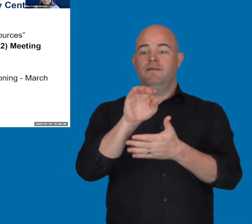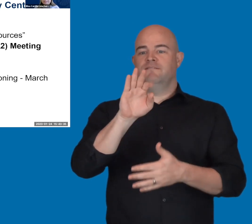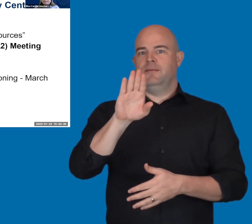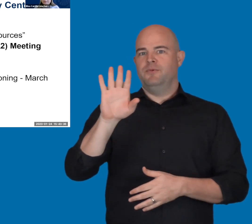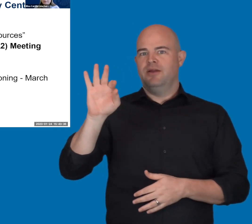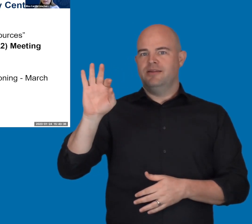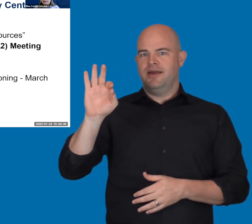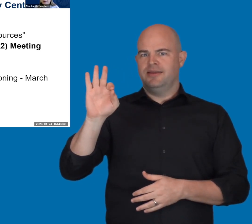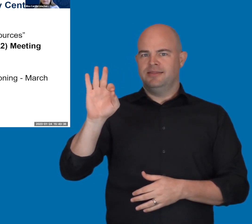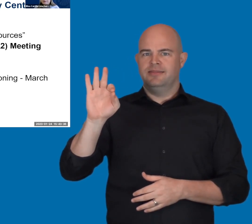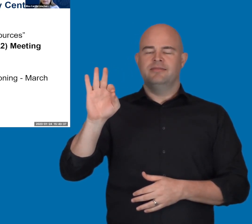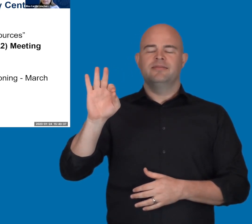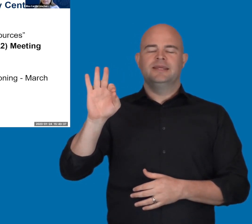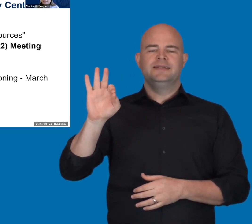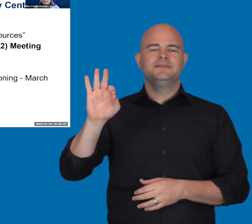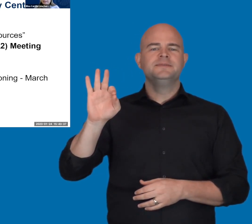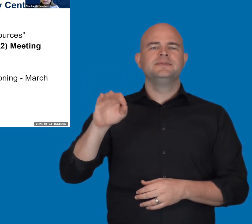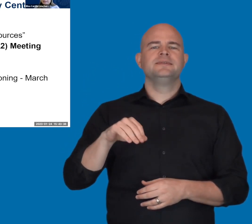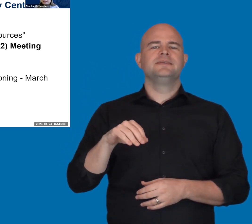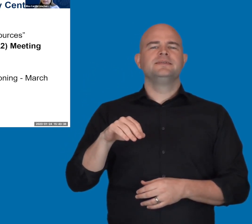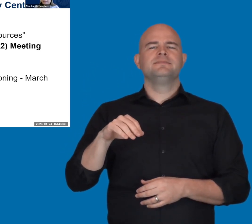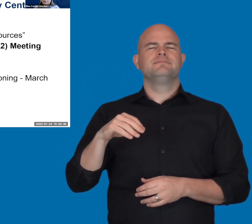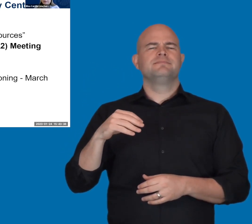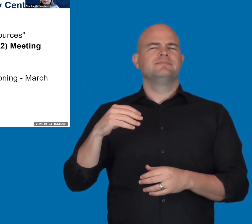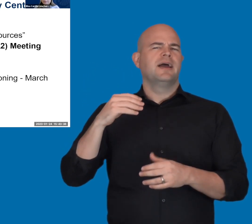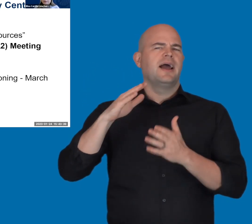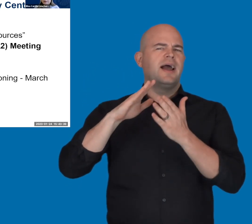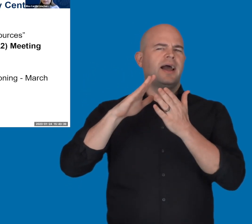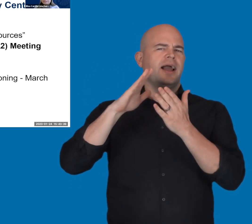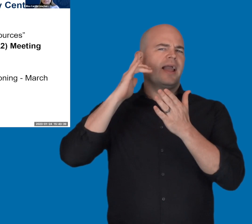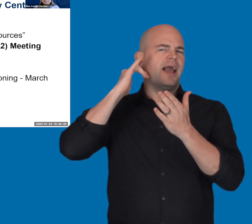So, something to think about. Thank you.